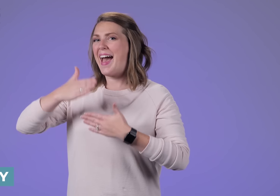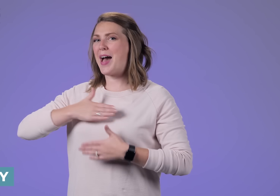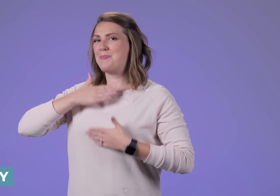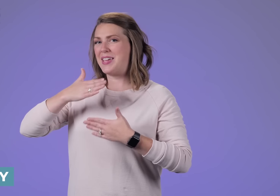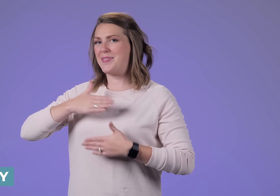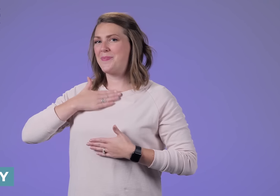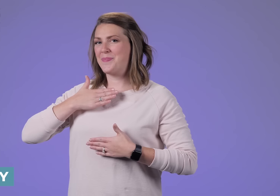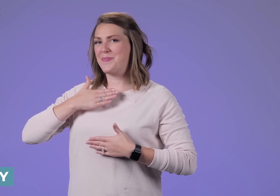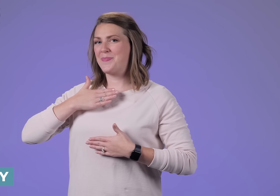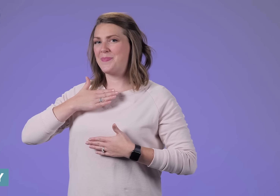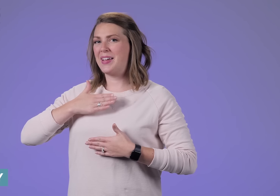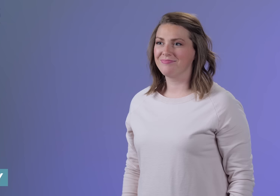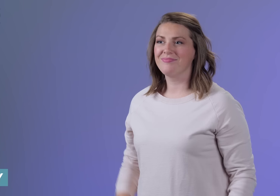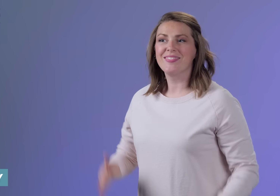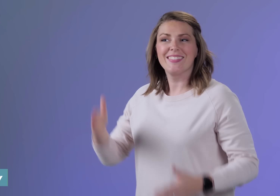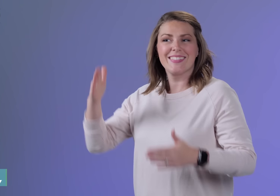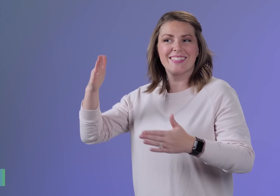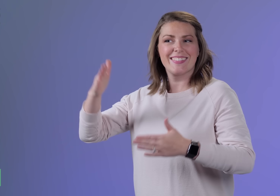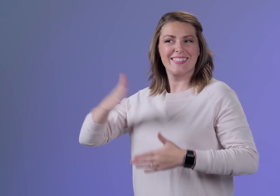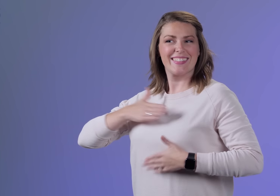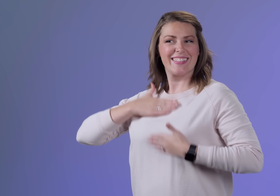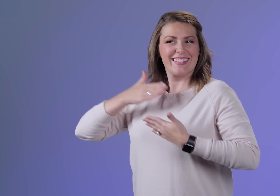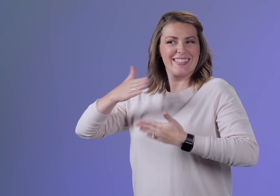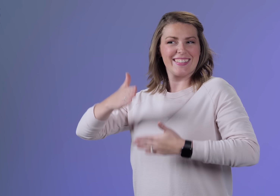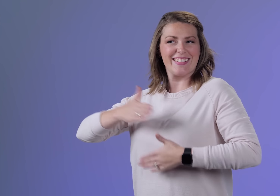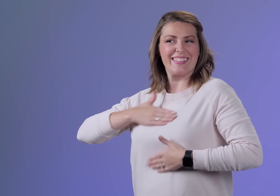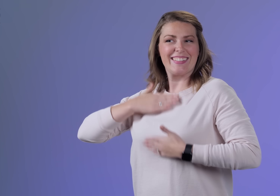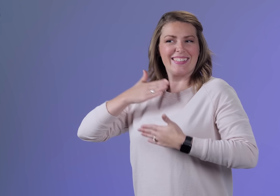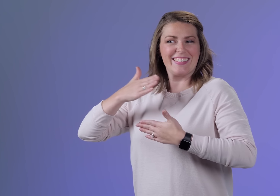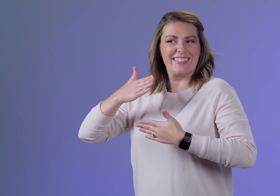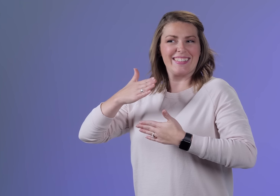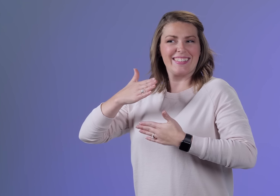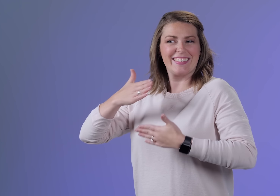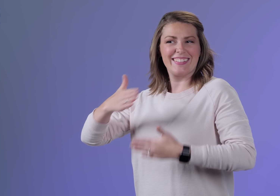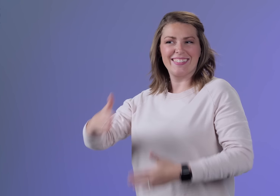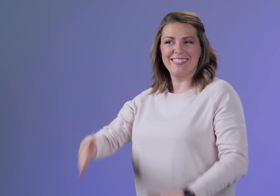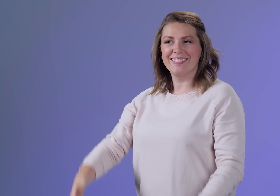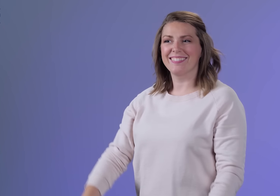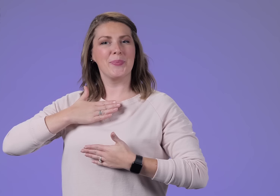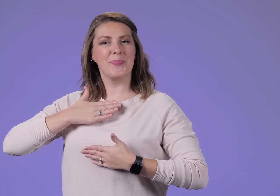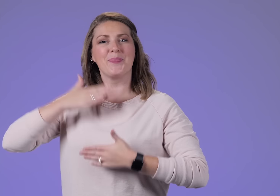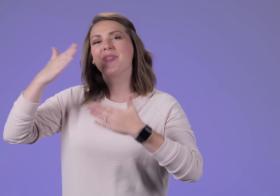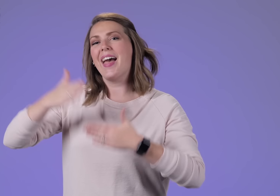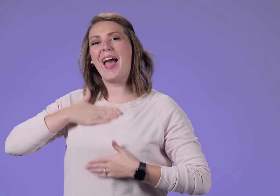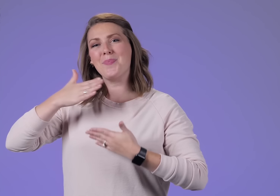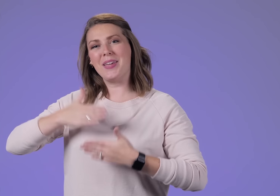happy,' your hands are flat and they're on your chest moving up 'happy.'